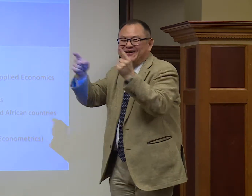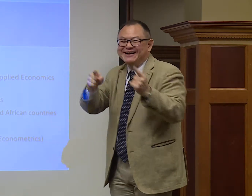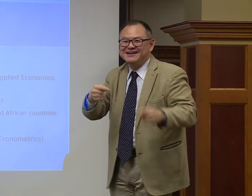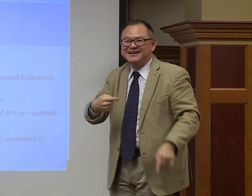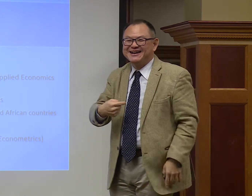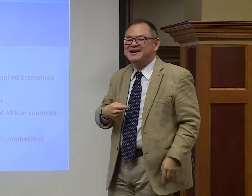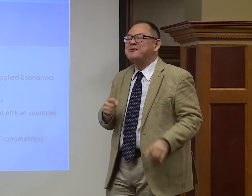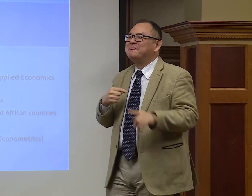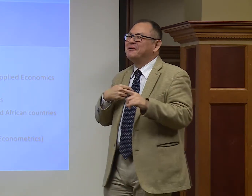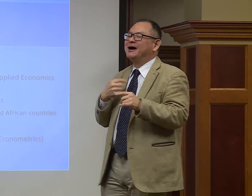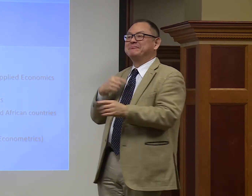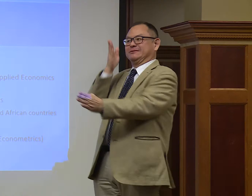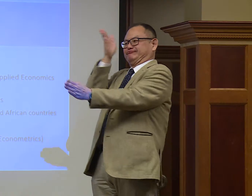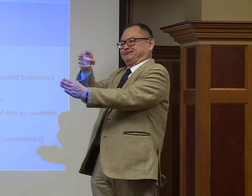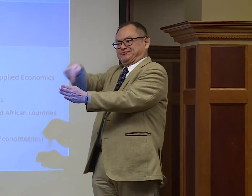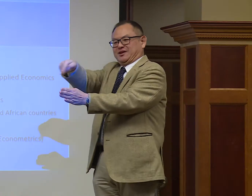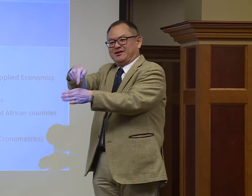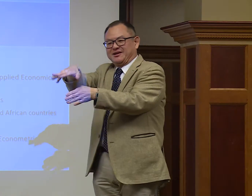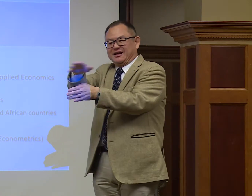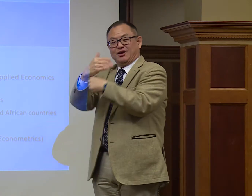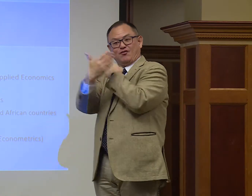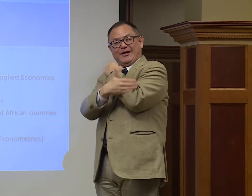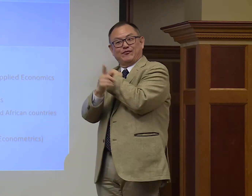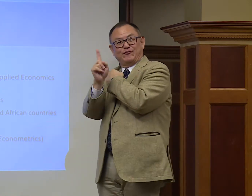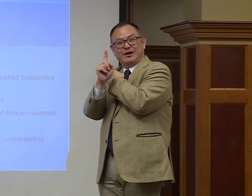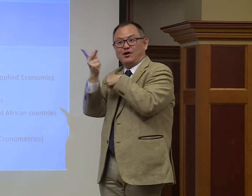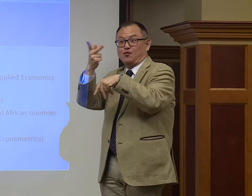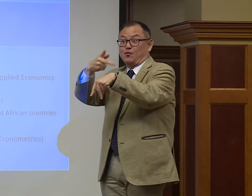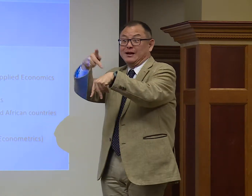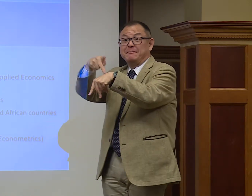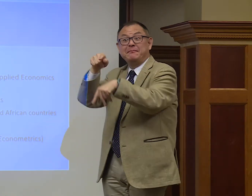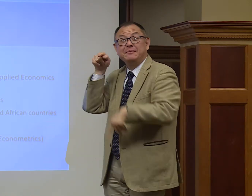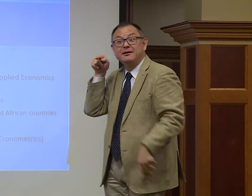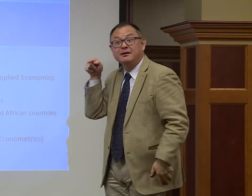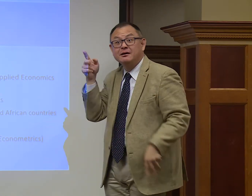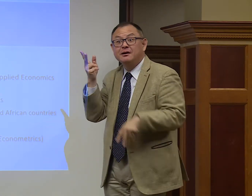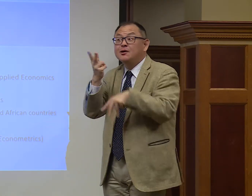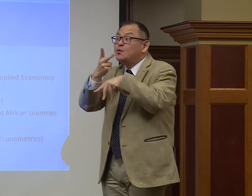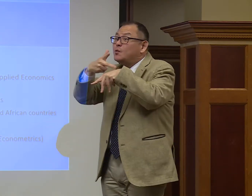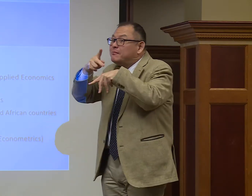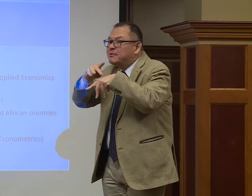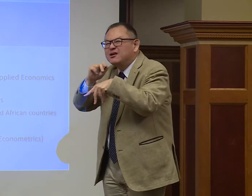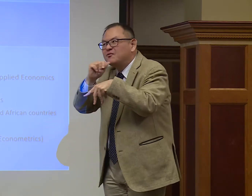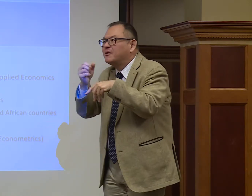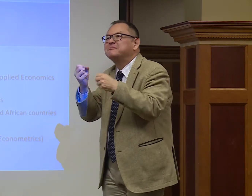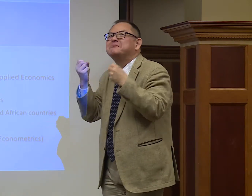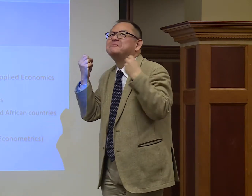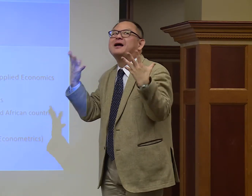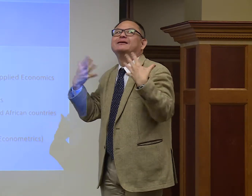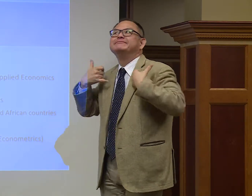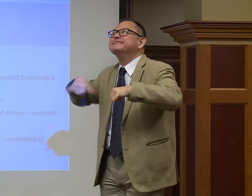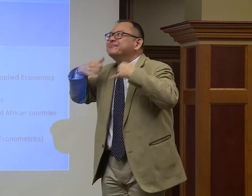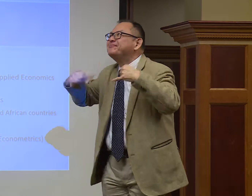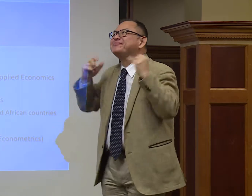I guess you could say, that things were closed on the weekends. And then other countries, too. So now I went to the Philippines,